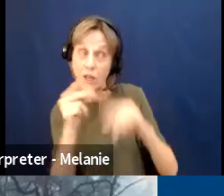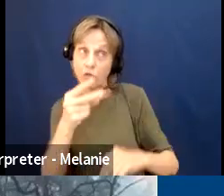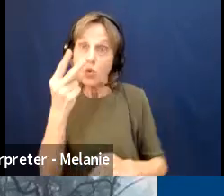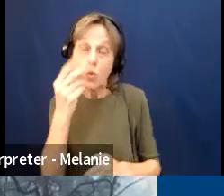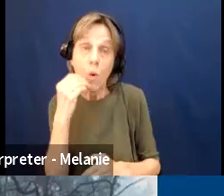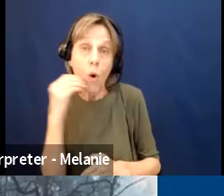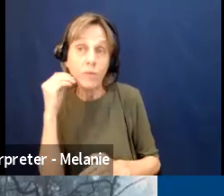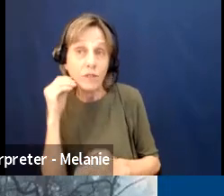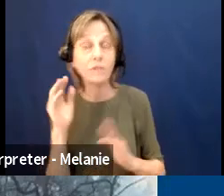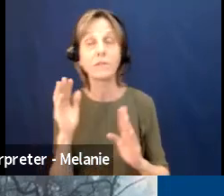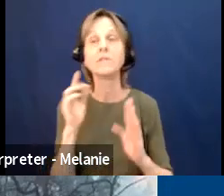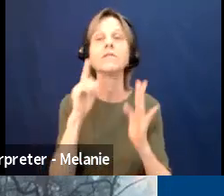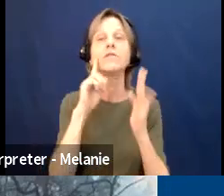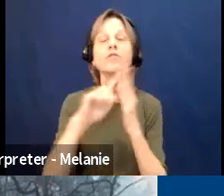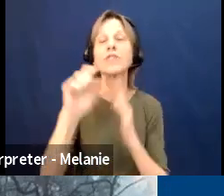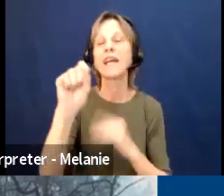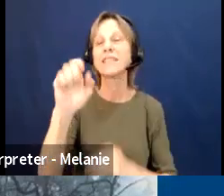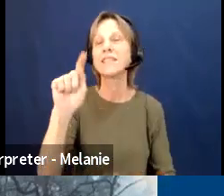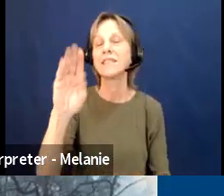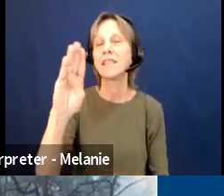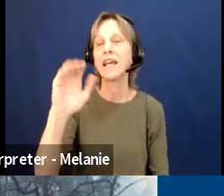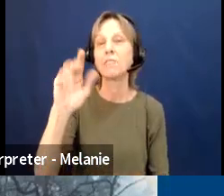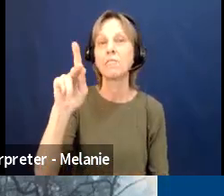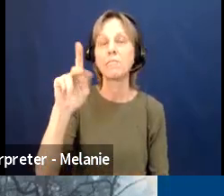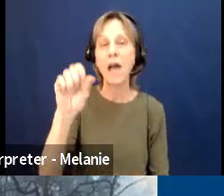check with your floodplain folks that might be the engineering department in our case it might